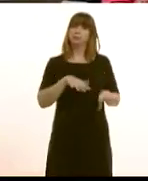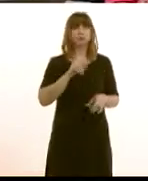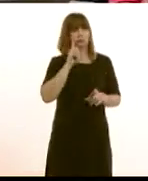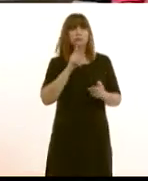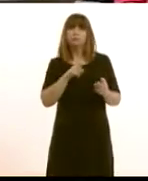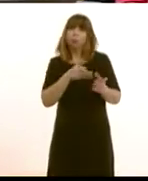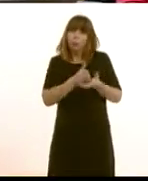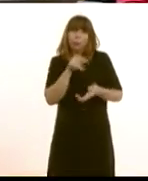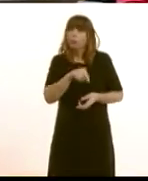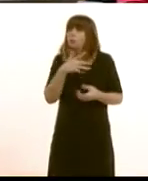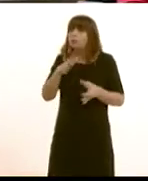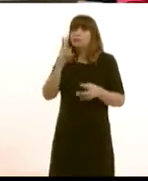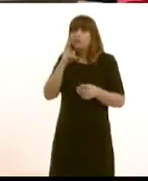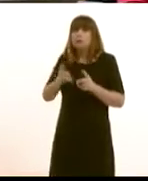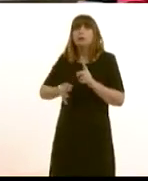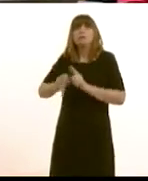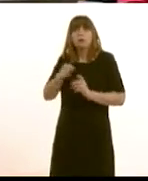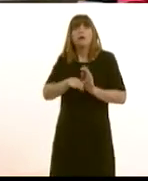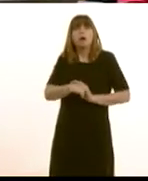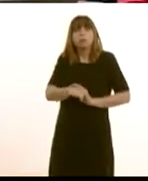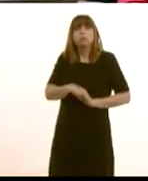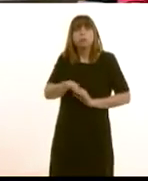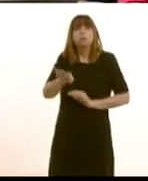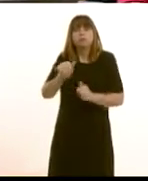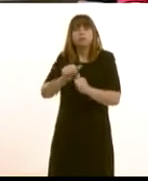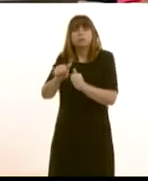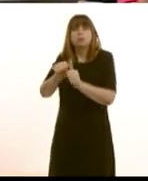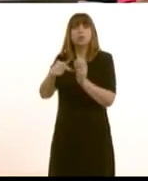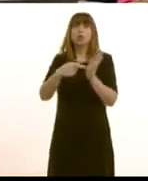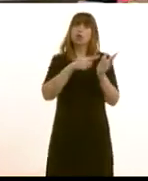across the sector in those that are part of the scheme. Tonyrefail communityóTonypandy,